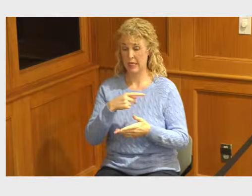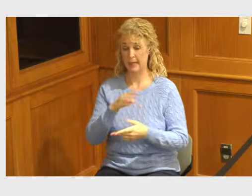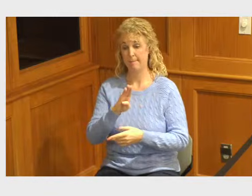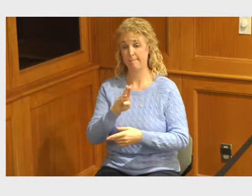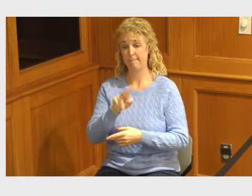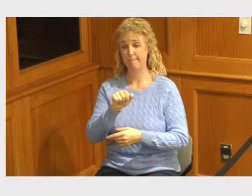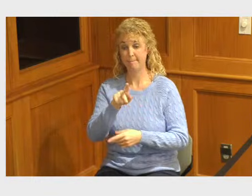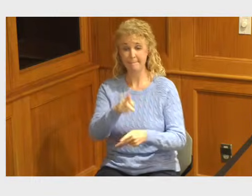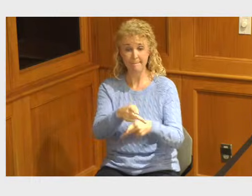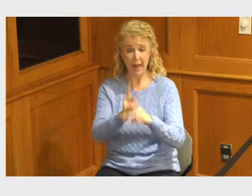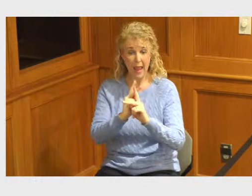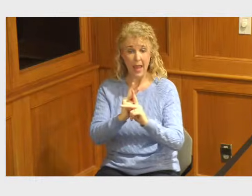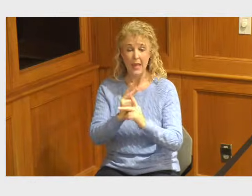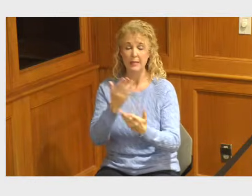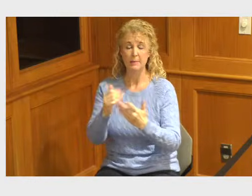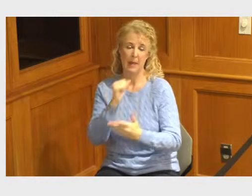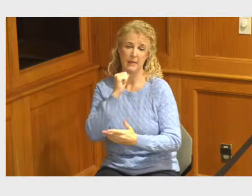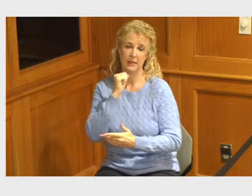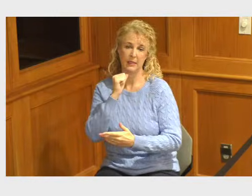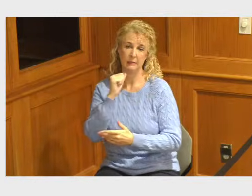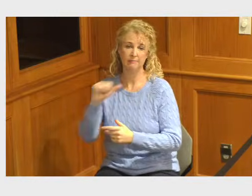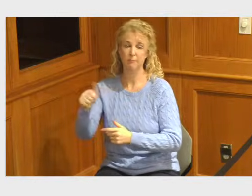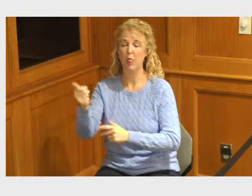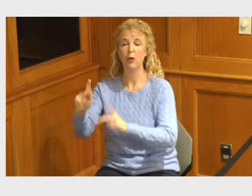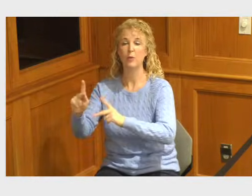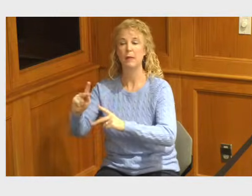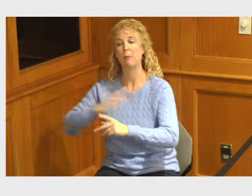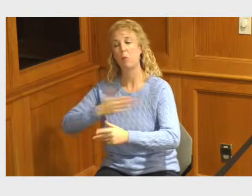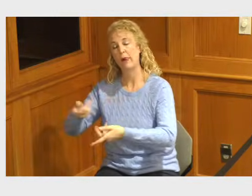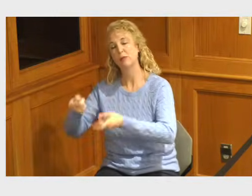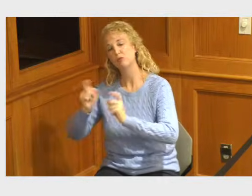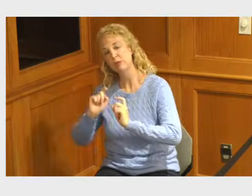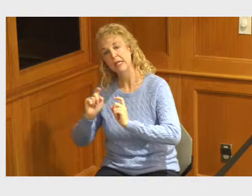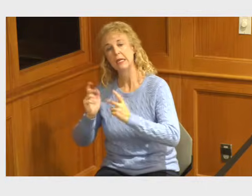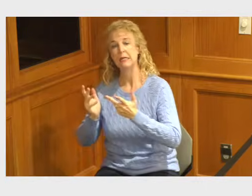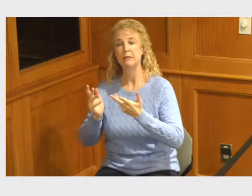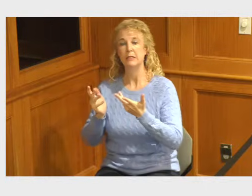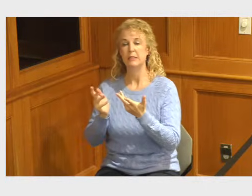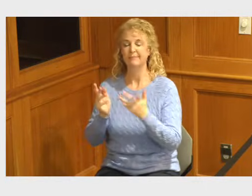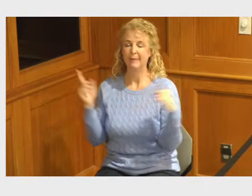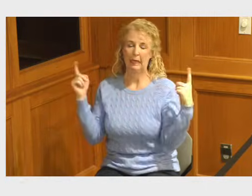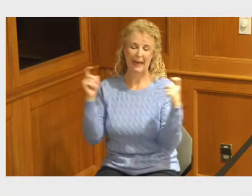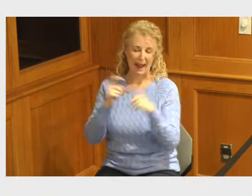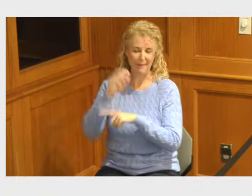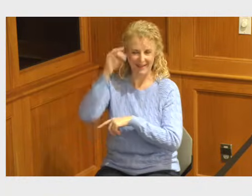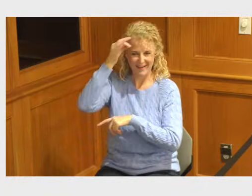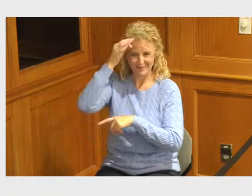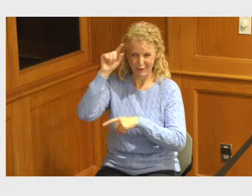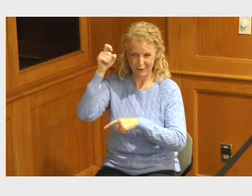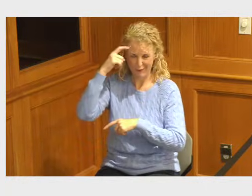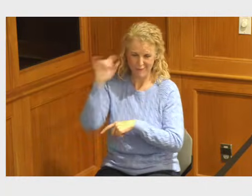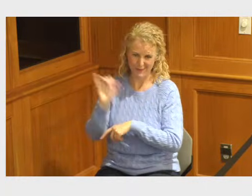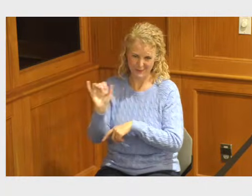from Philanthropy in a comp complicated way from the federal government that are essentially loan